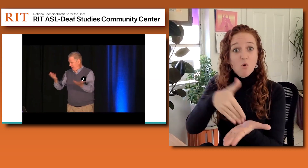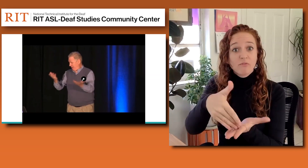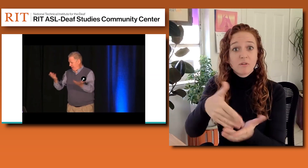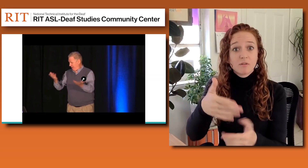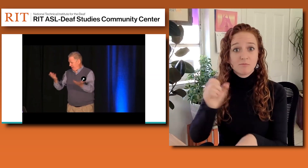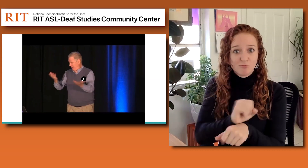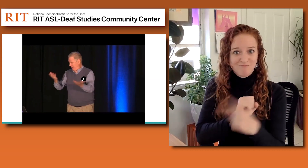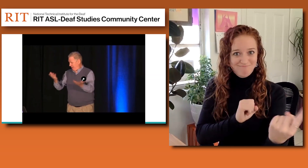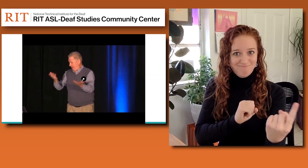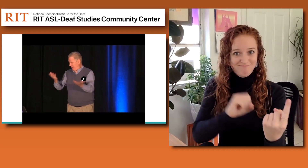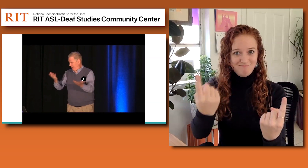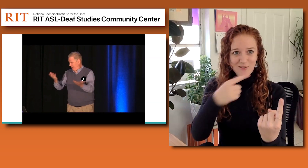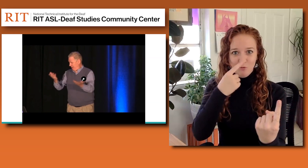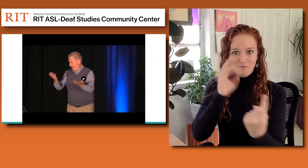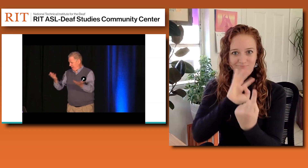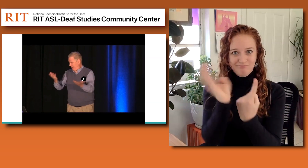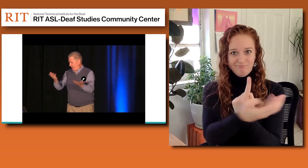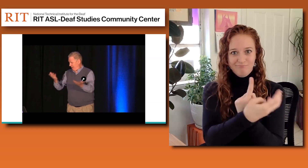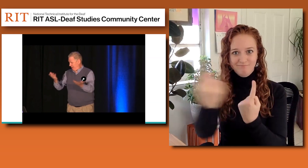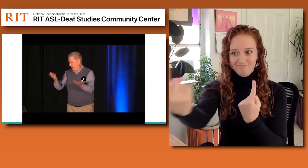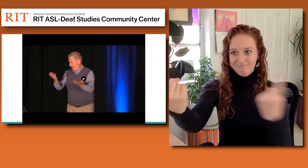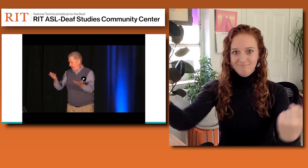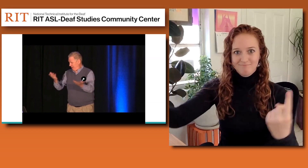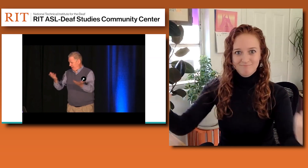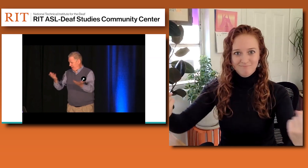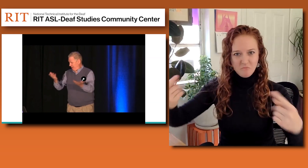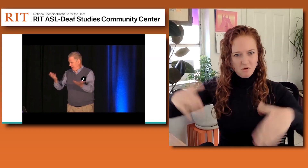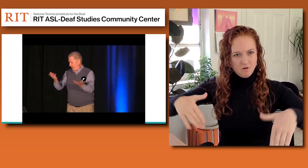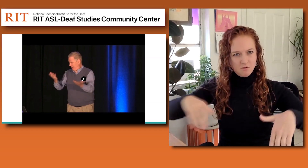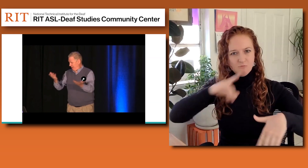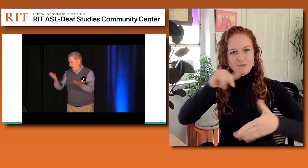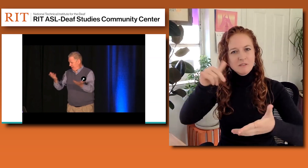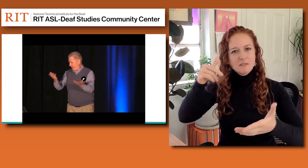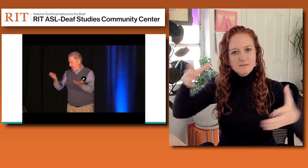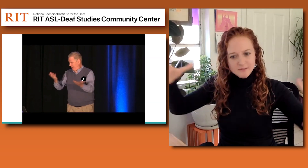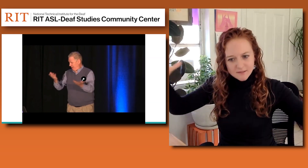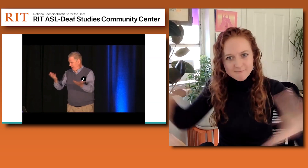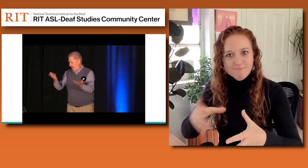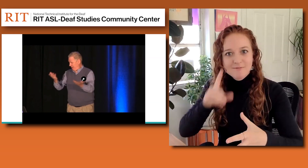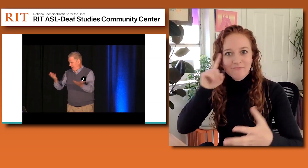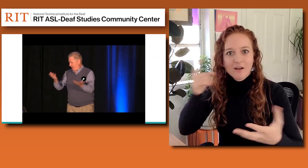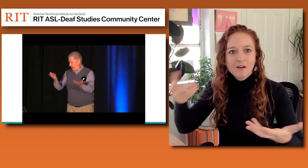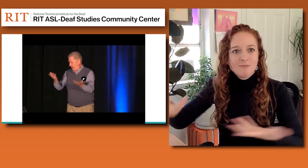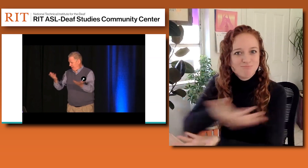You know, there's a bunch of hearing people in the room. I'm the only deaf person there.